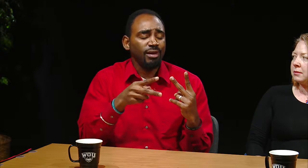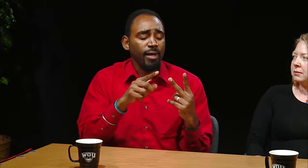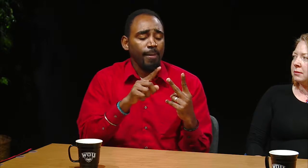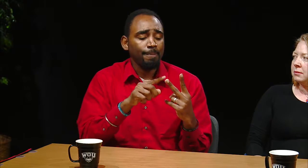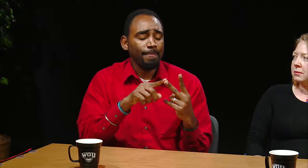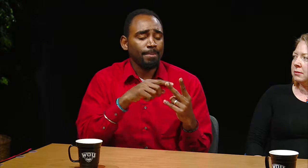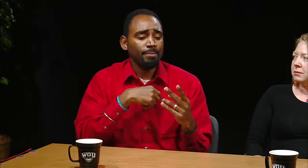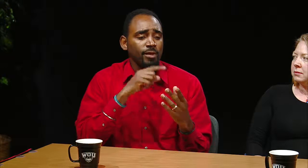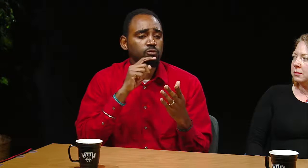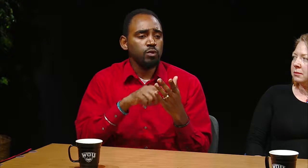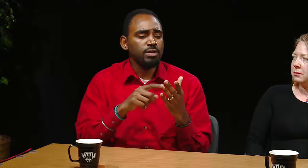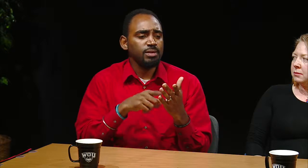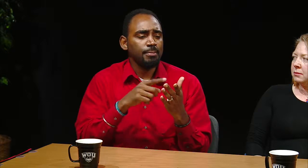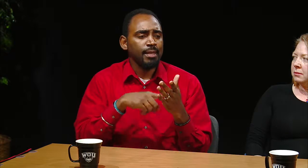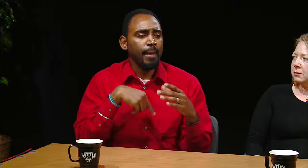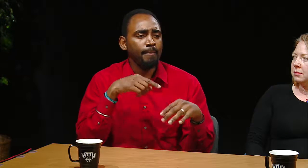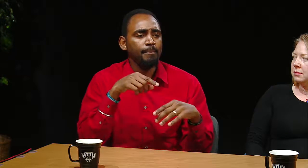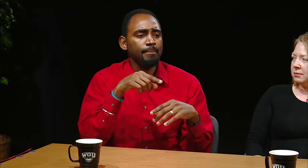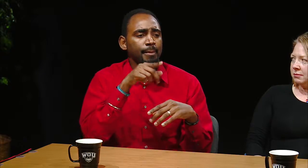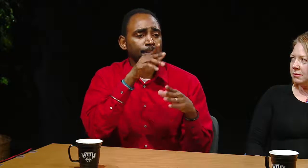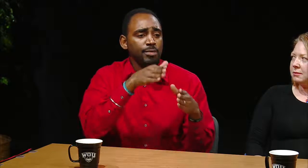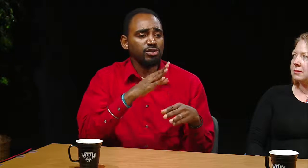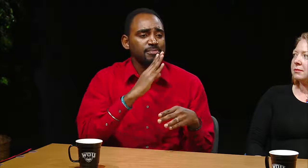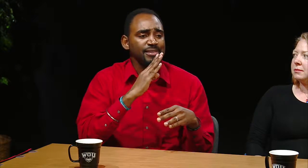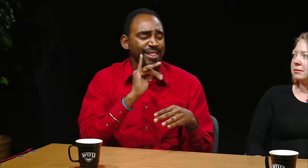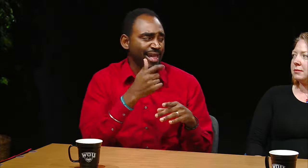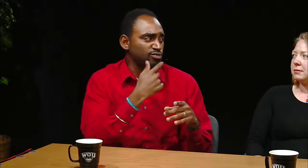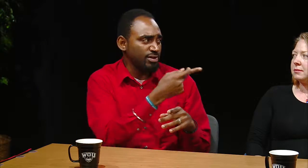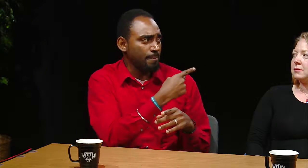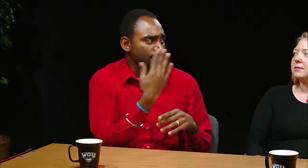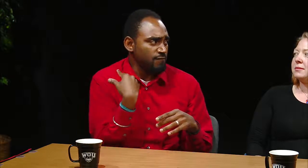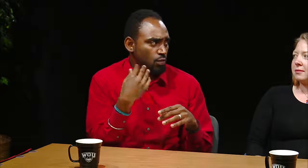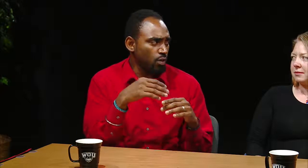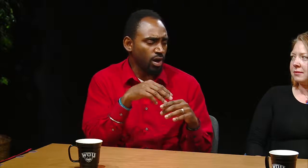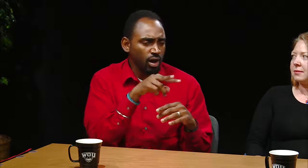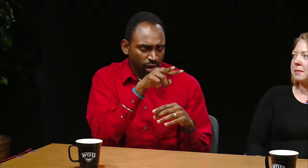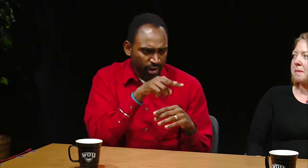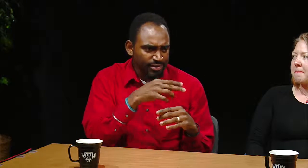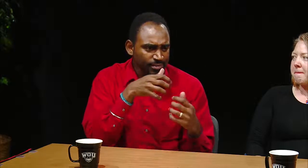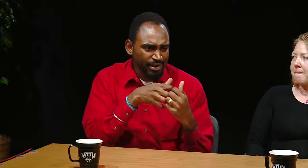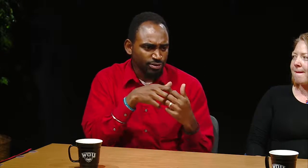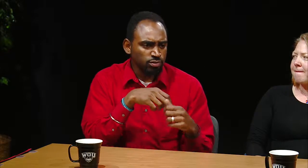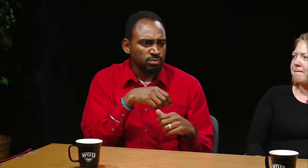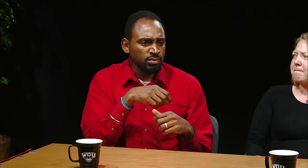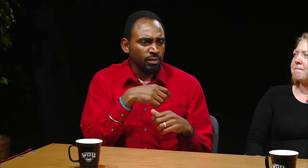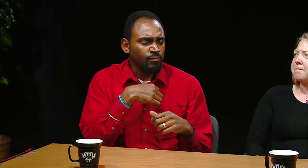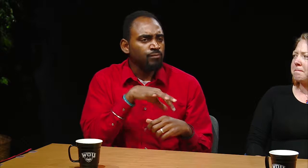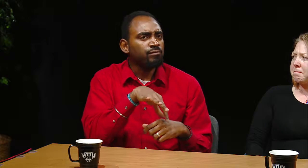to our processes currently. Can you explain maybe a little bit about DCMP?